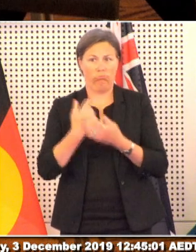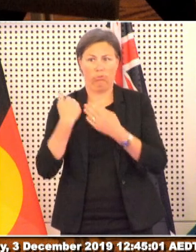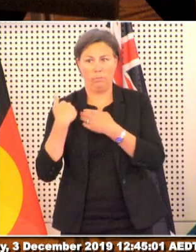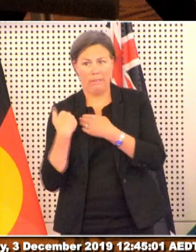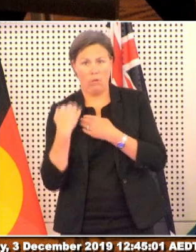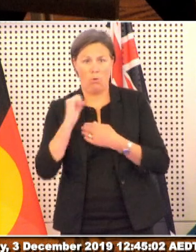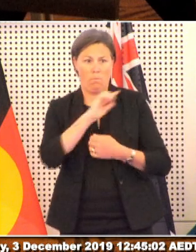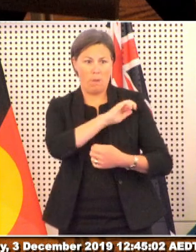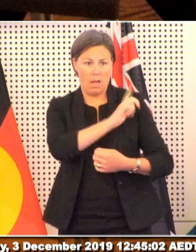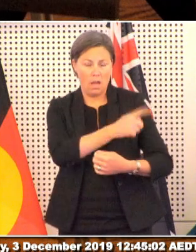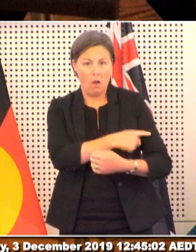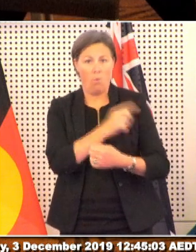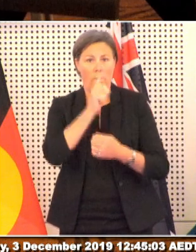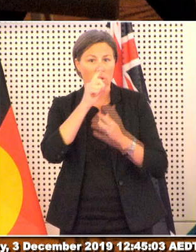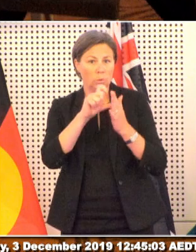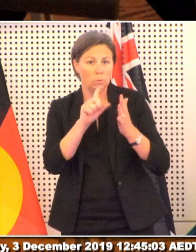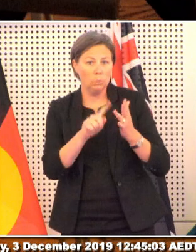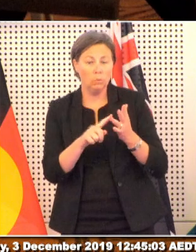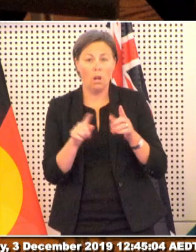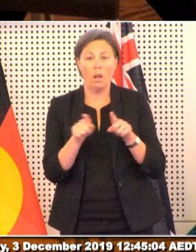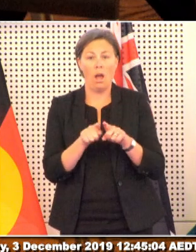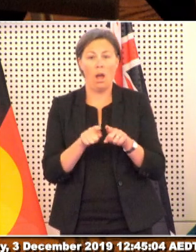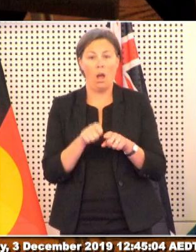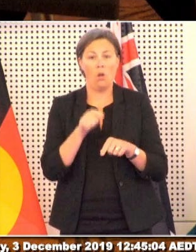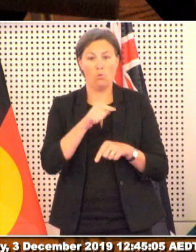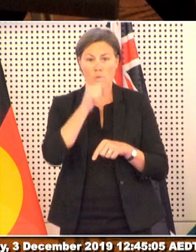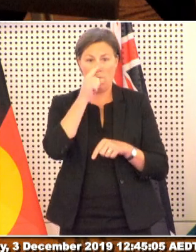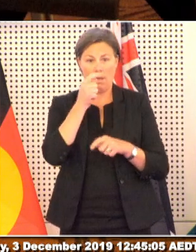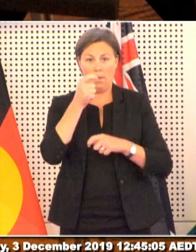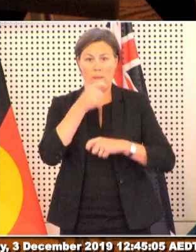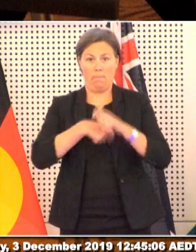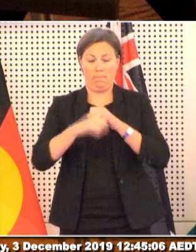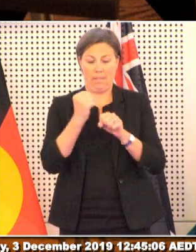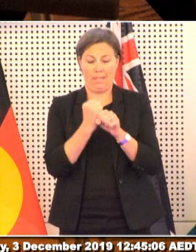They include such matters as to act as a guardian where appointed by the Victorian